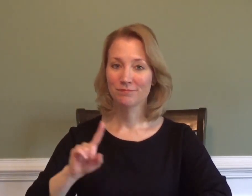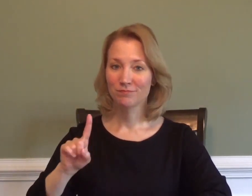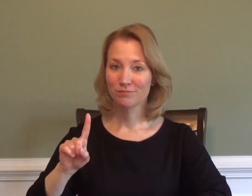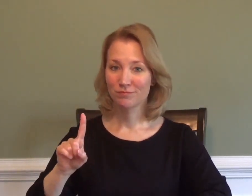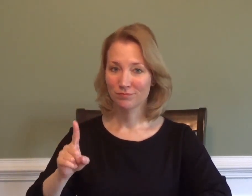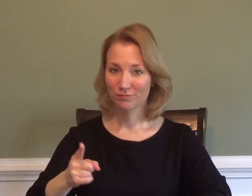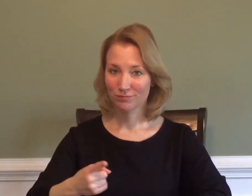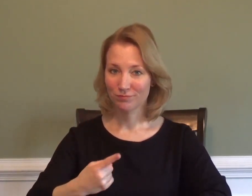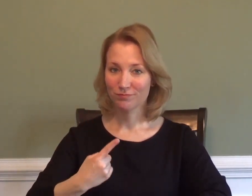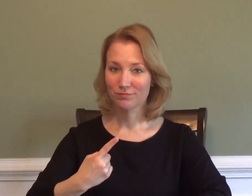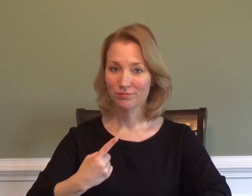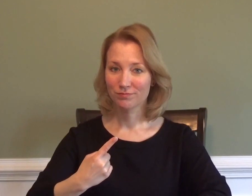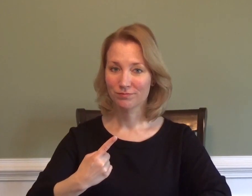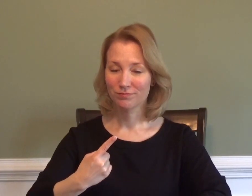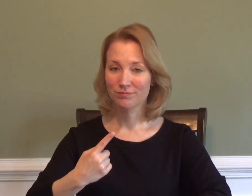$1